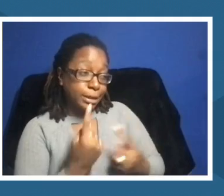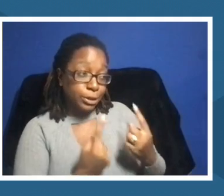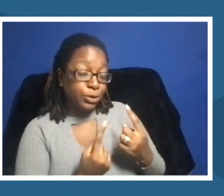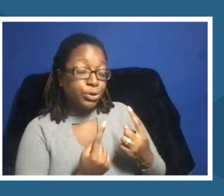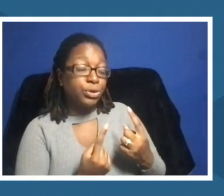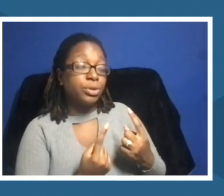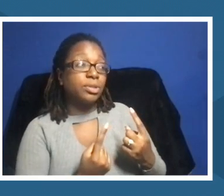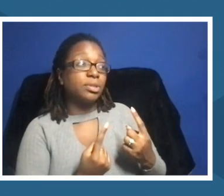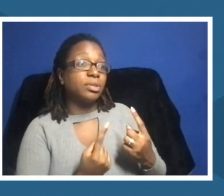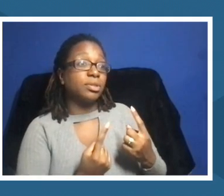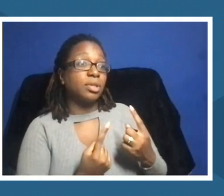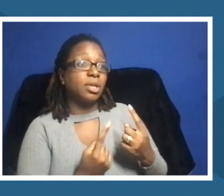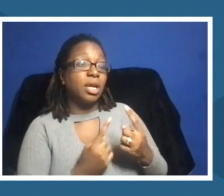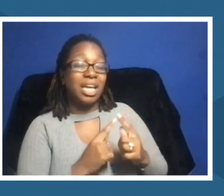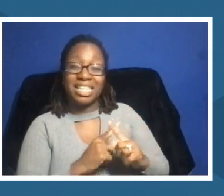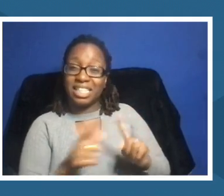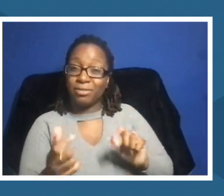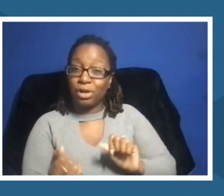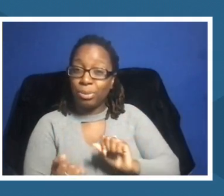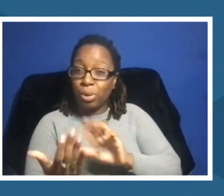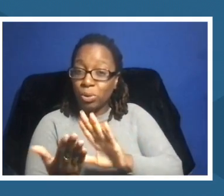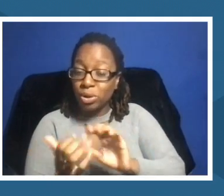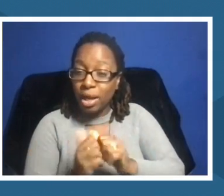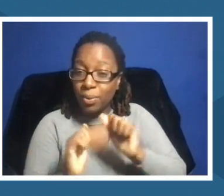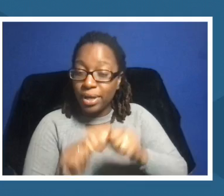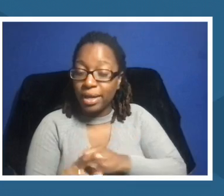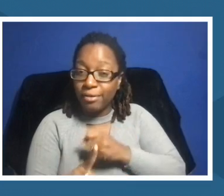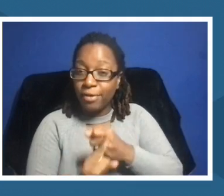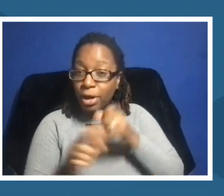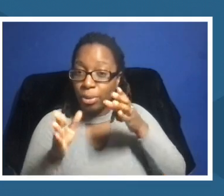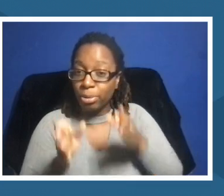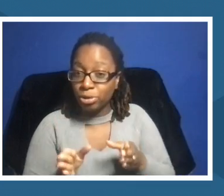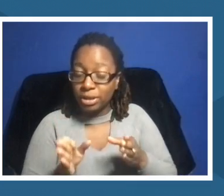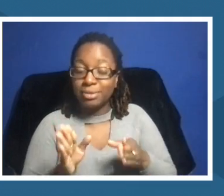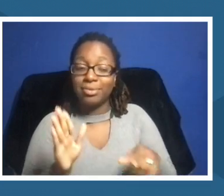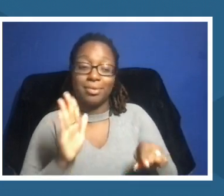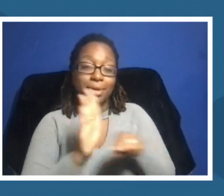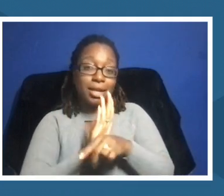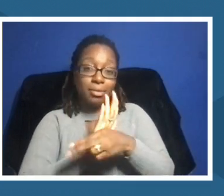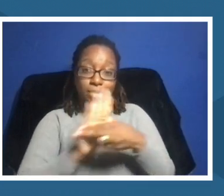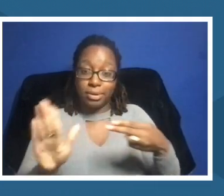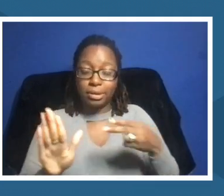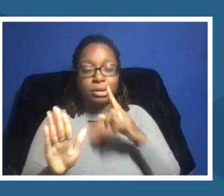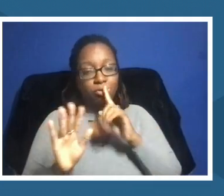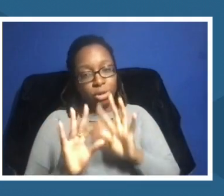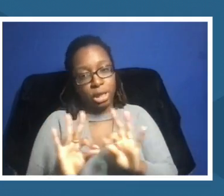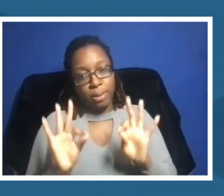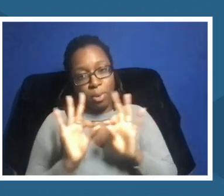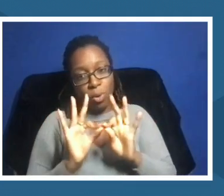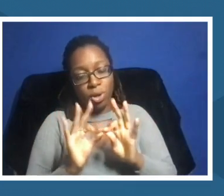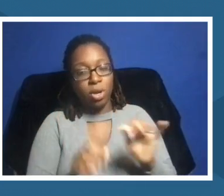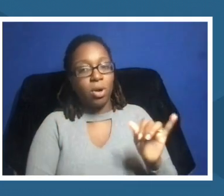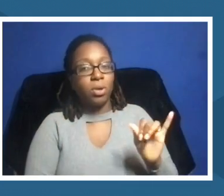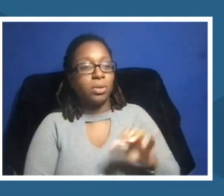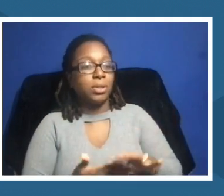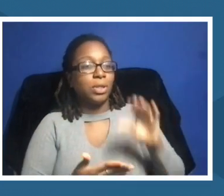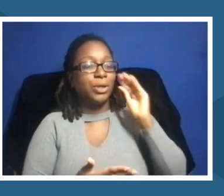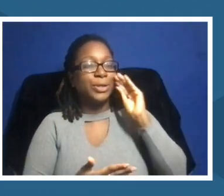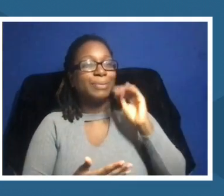different ways which people are affected by just stereotypes in general is important and also to learn not to you